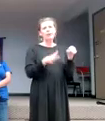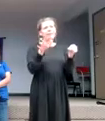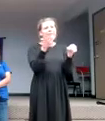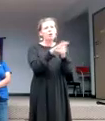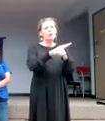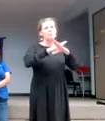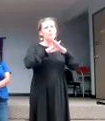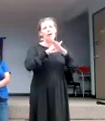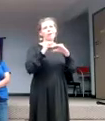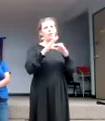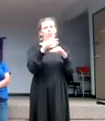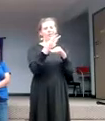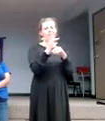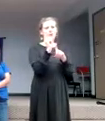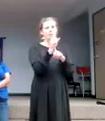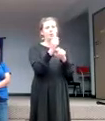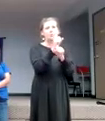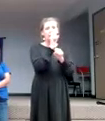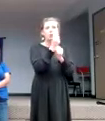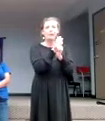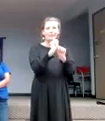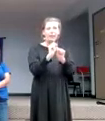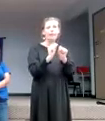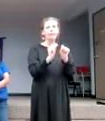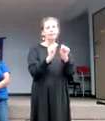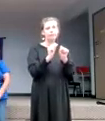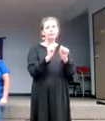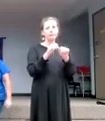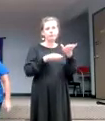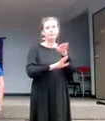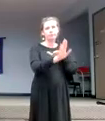for more than a few minutes as we make sure that you have safe passage. And I did see one